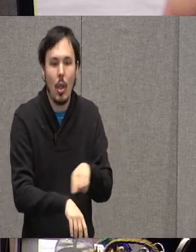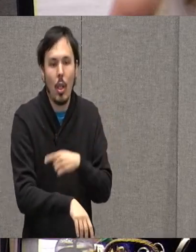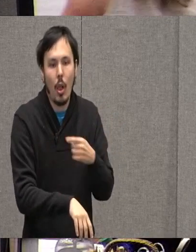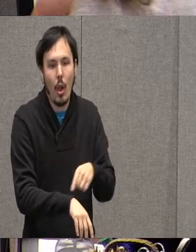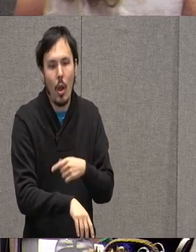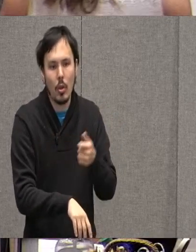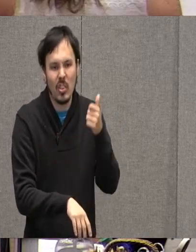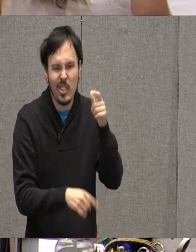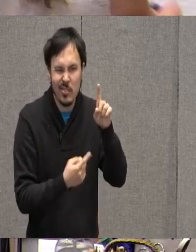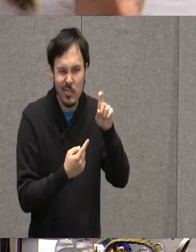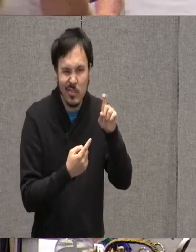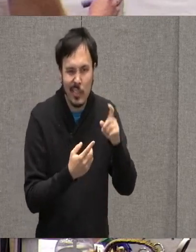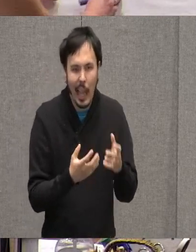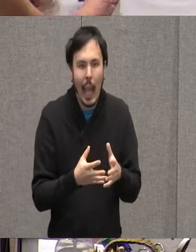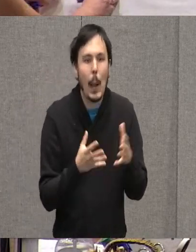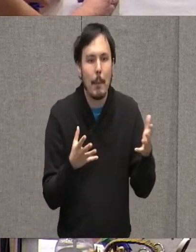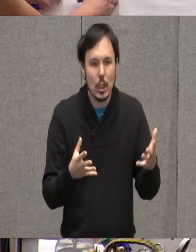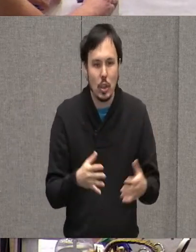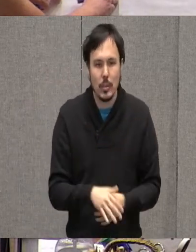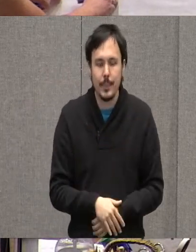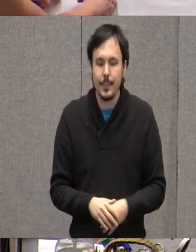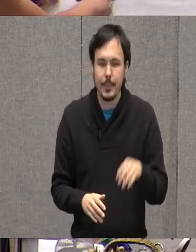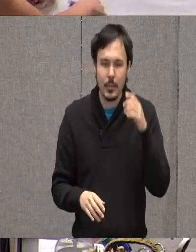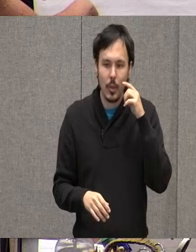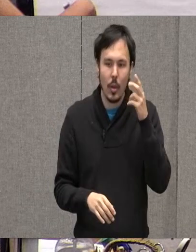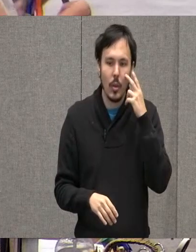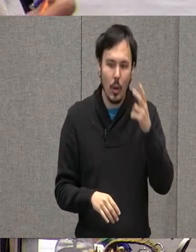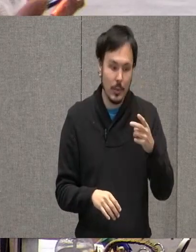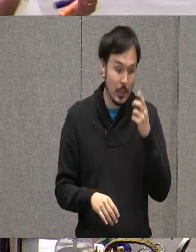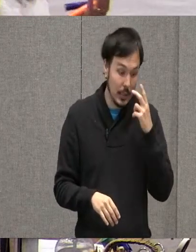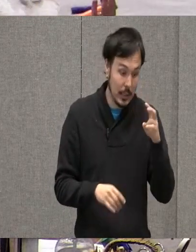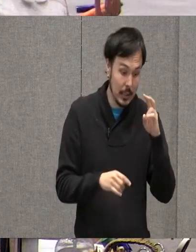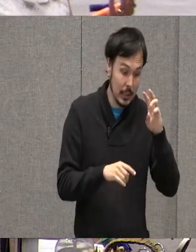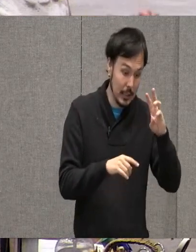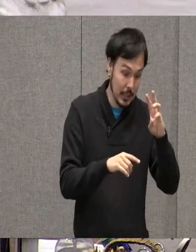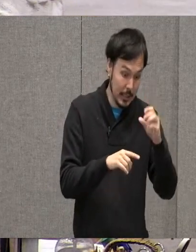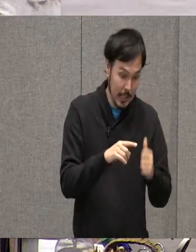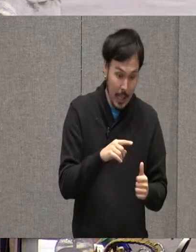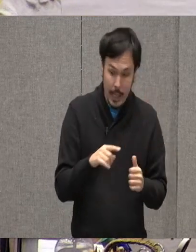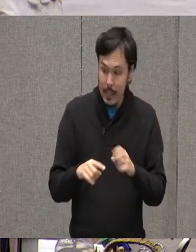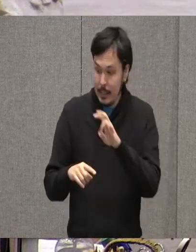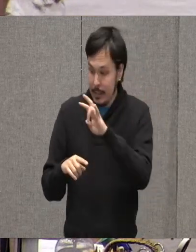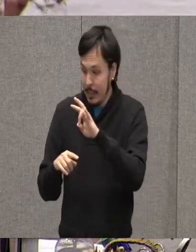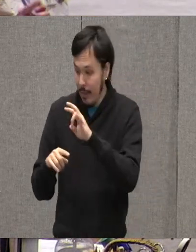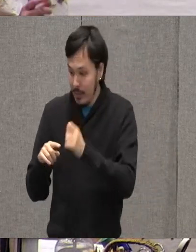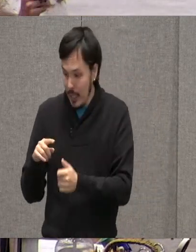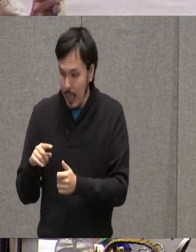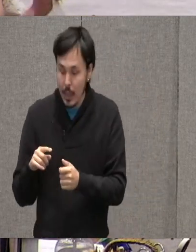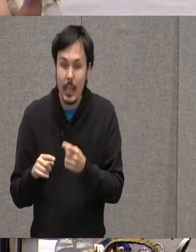So we know we have our 6/10 and 7/10, when it says how much what is the key words,